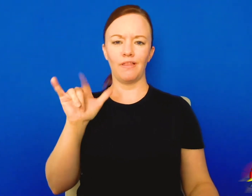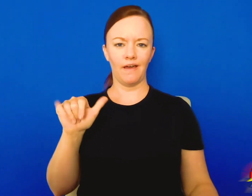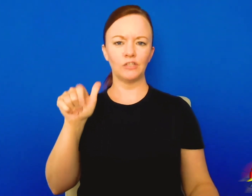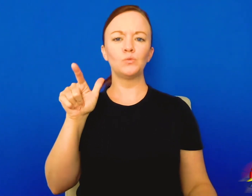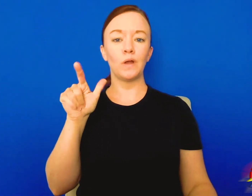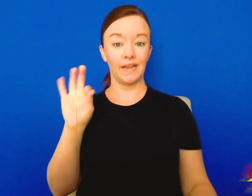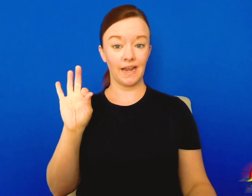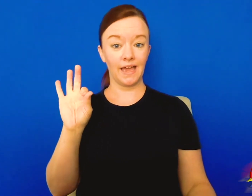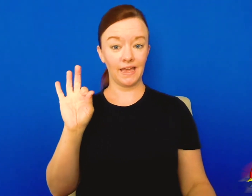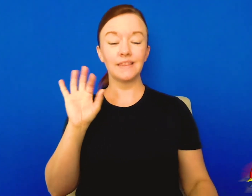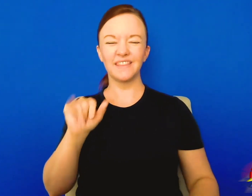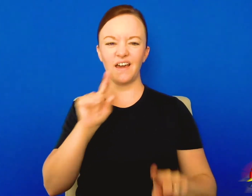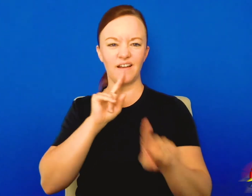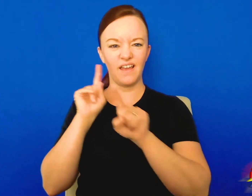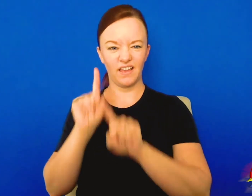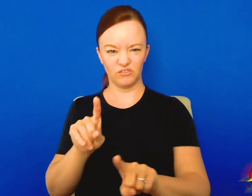VIA EMAIL TO AGENCY